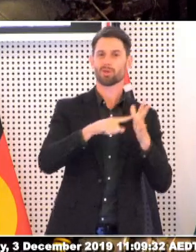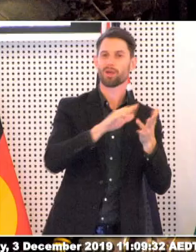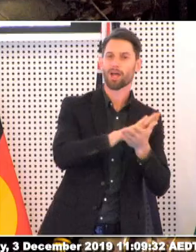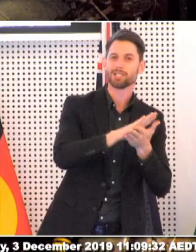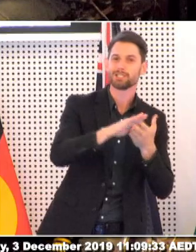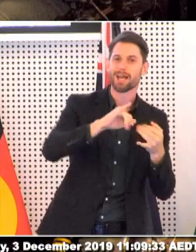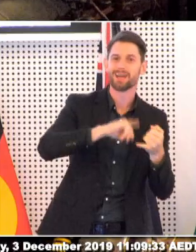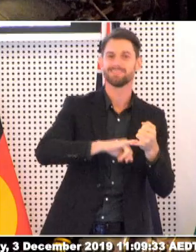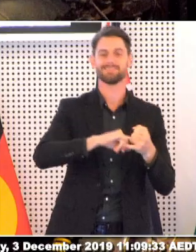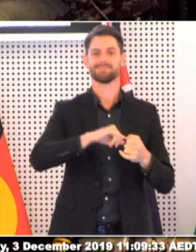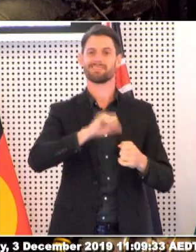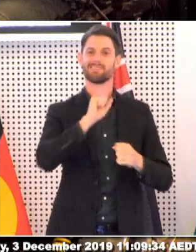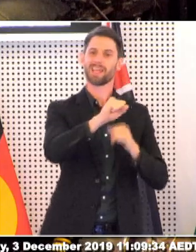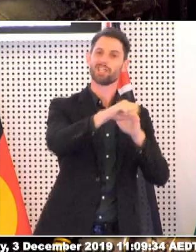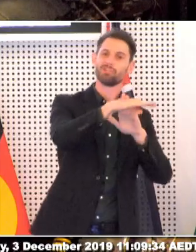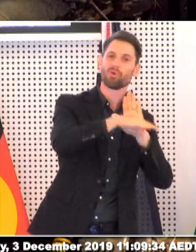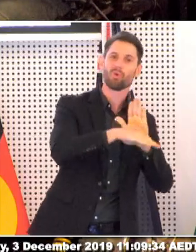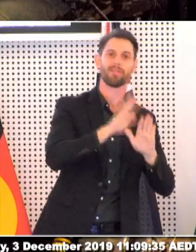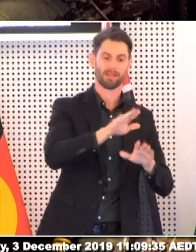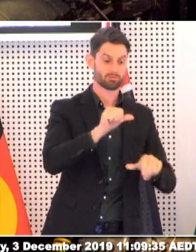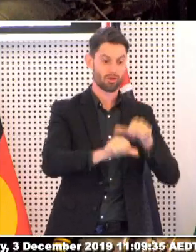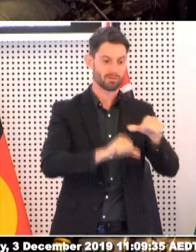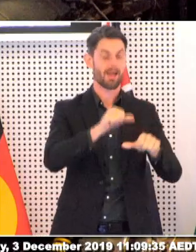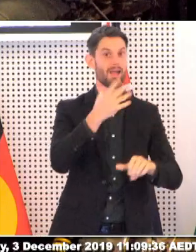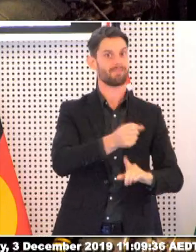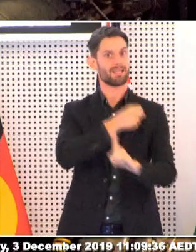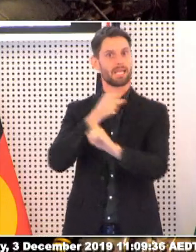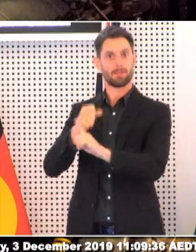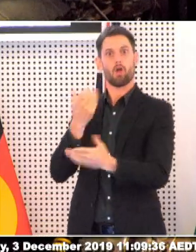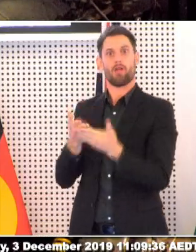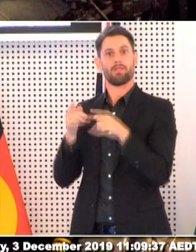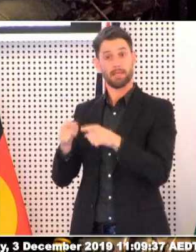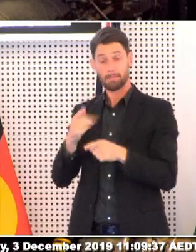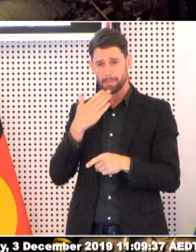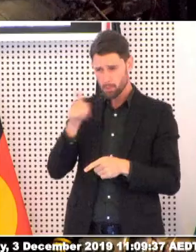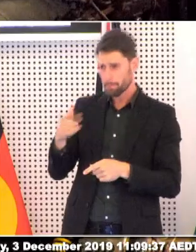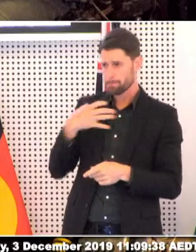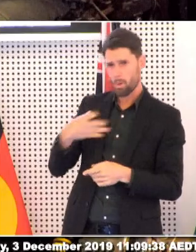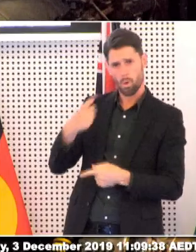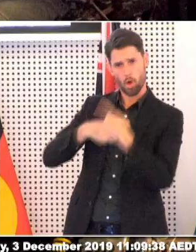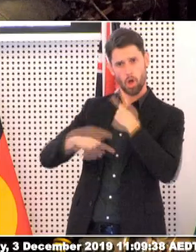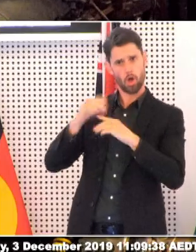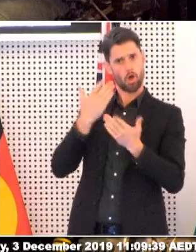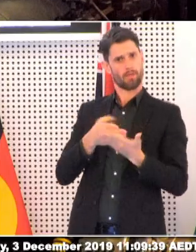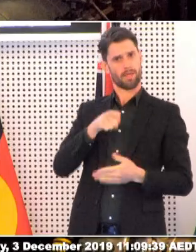the way in which organisations are structured. Is that - - - Yes. - the focus of the research? Yes. What has your research found in this area?